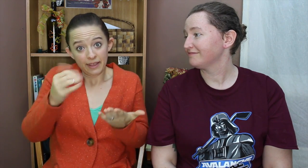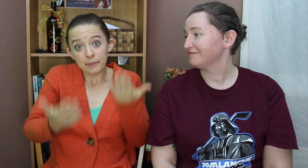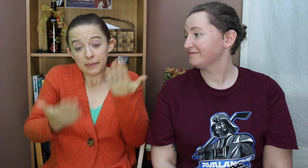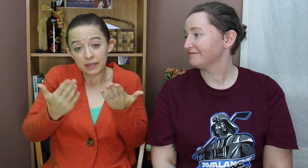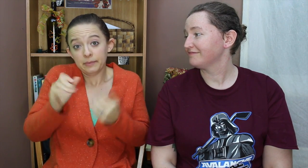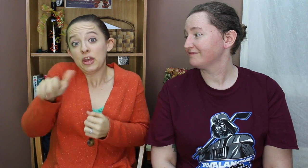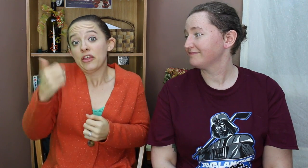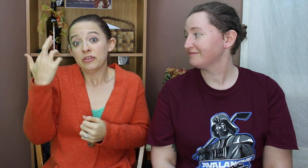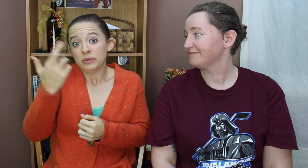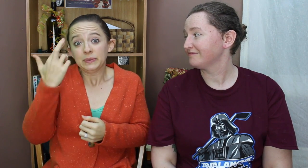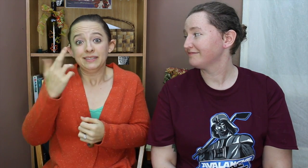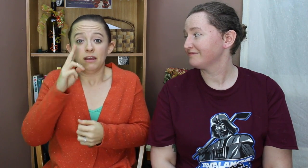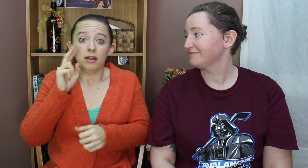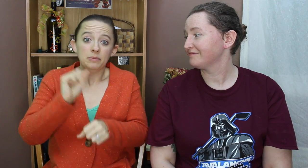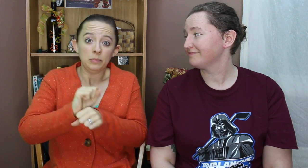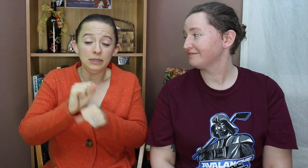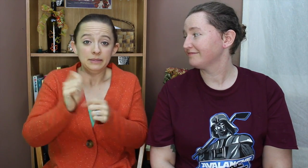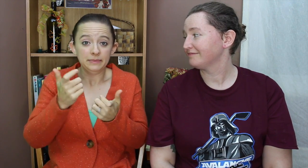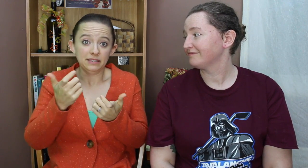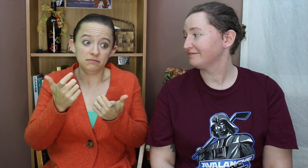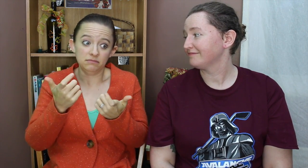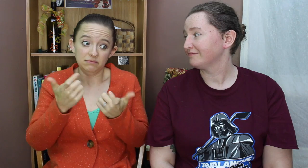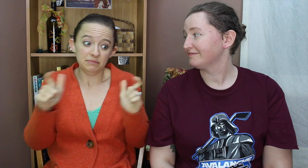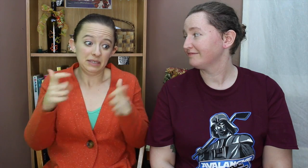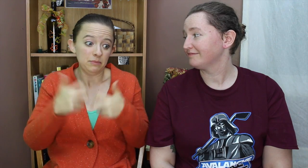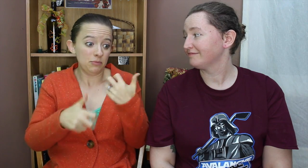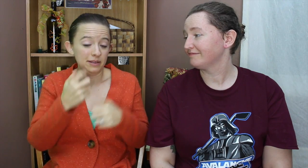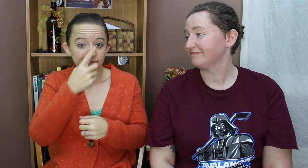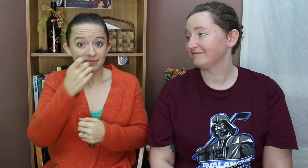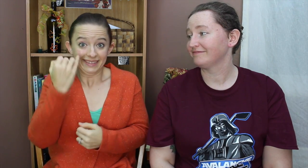resources so it's a big challenge! That's maybe another factor